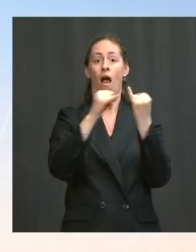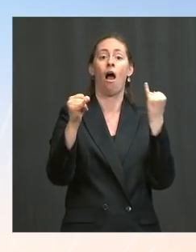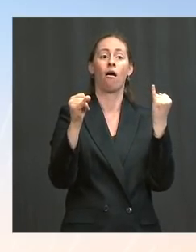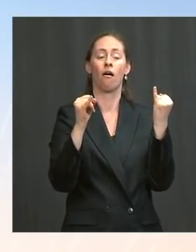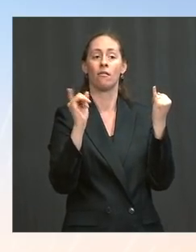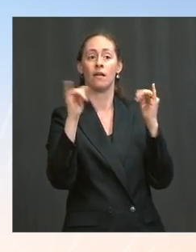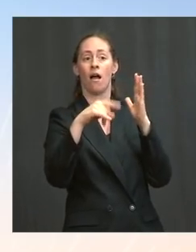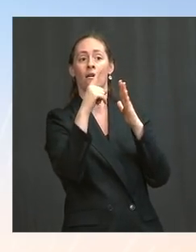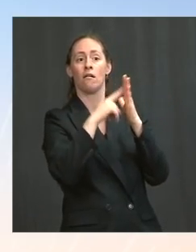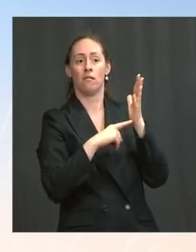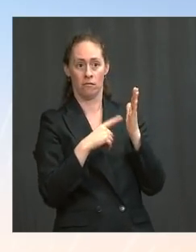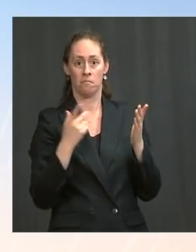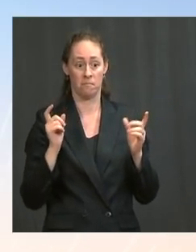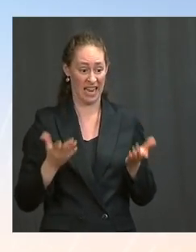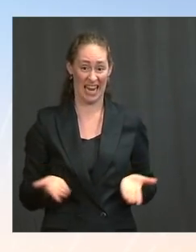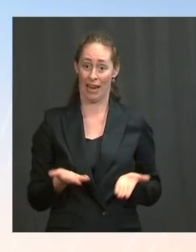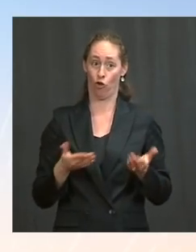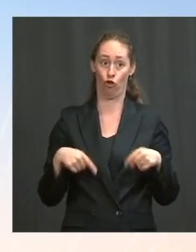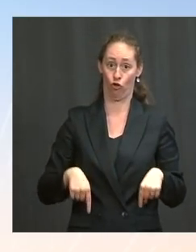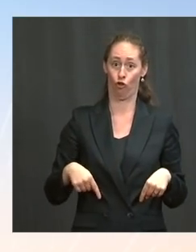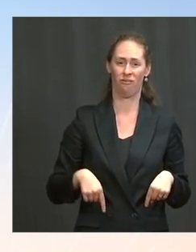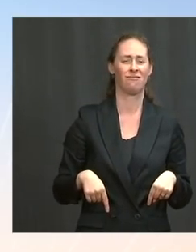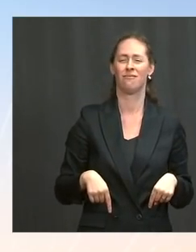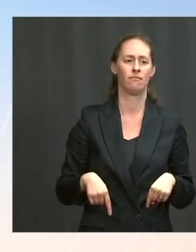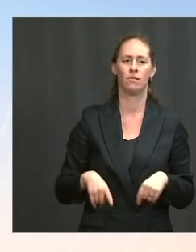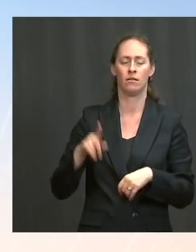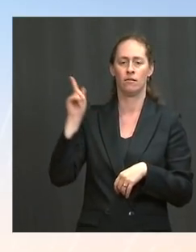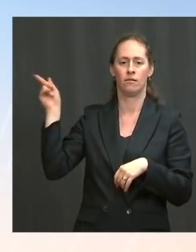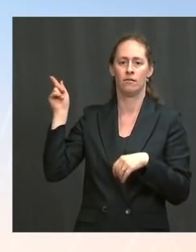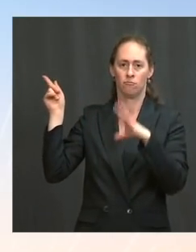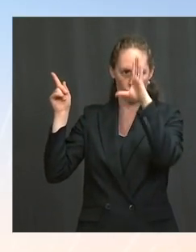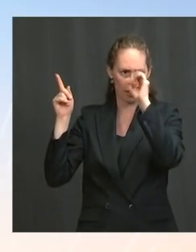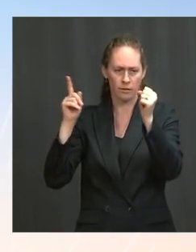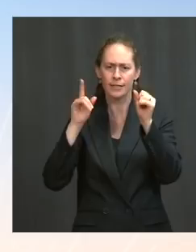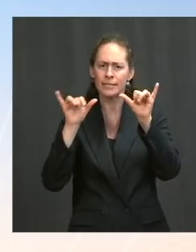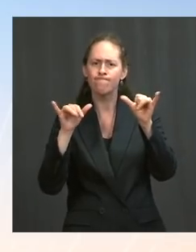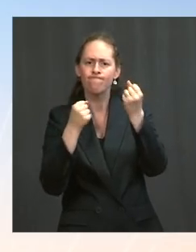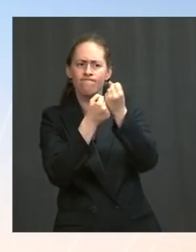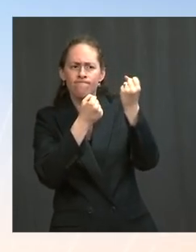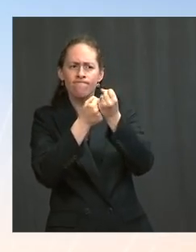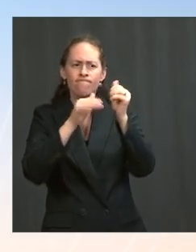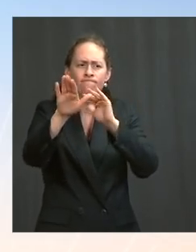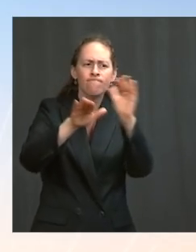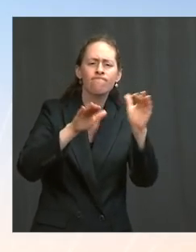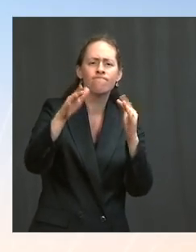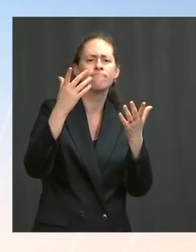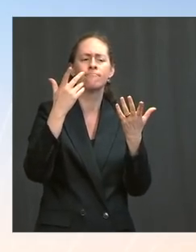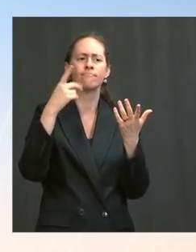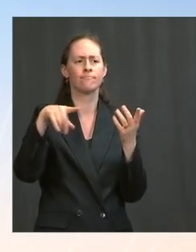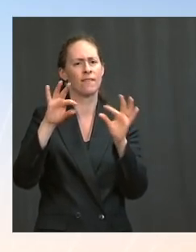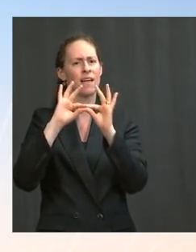The President going to continue to advocate for the inclusion of the American Families Plan and the key components in that package